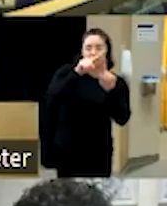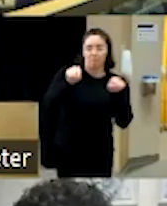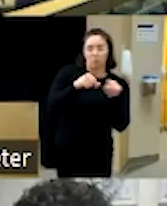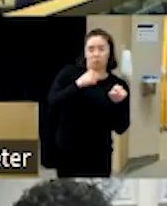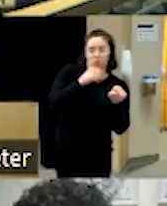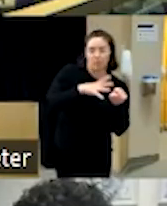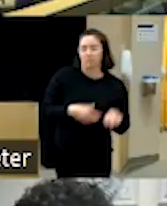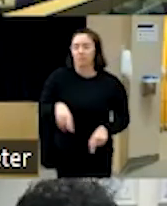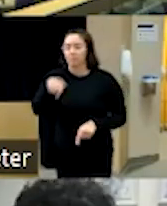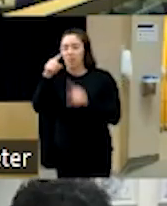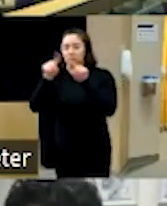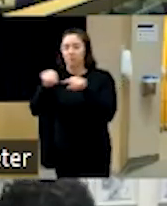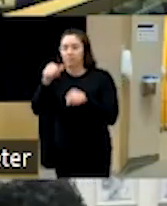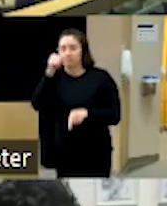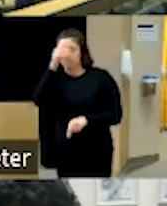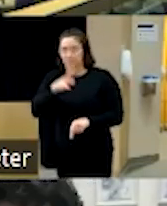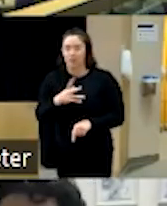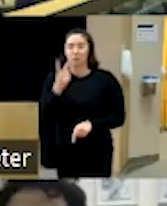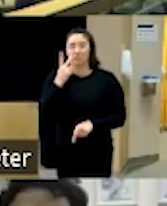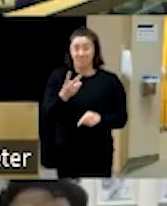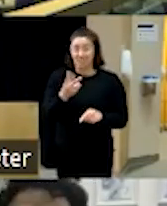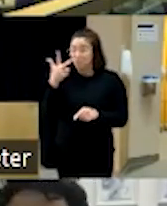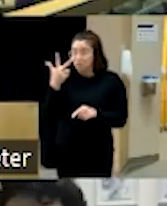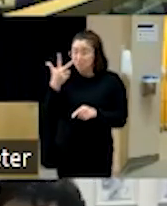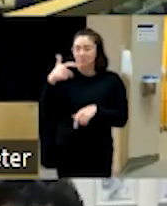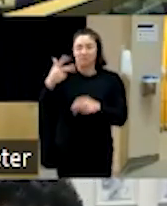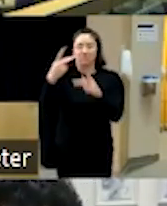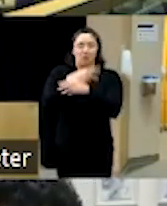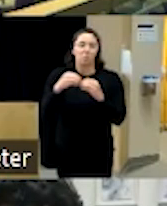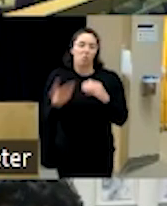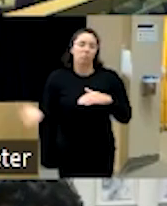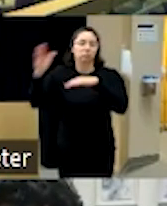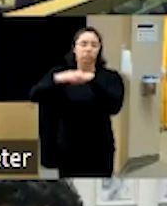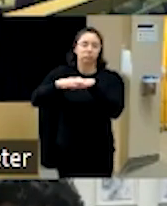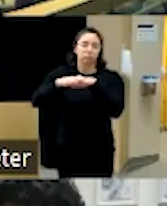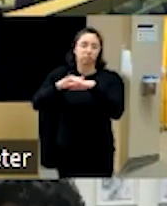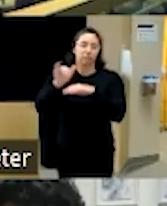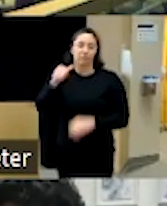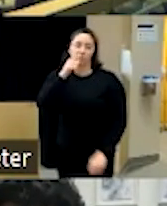younger people it's three times increased and it almost levels down once you're overstepped 70.